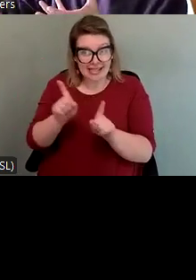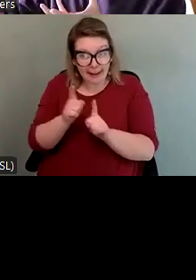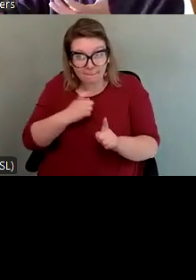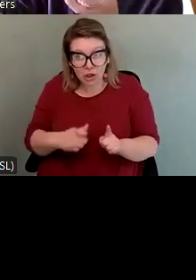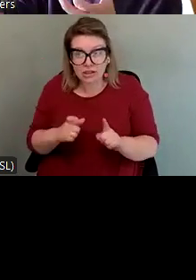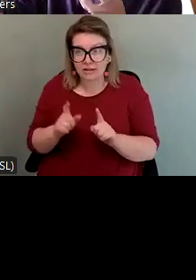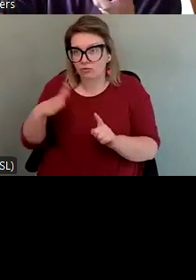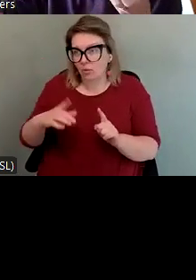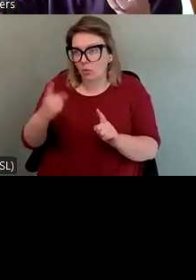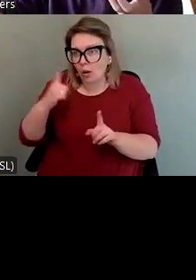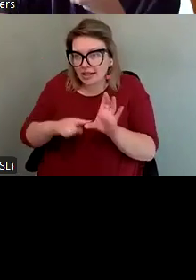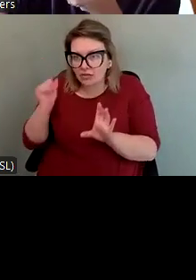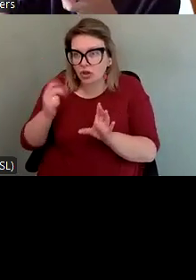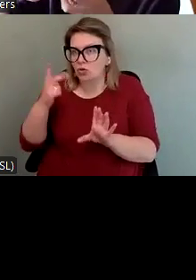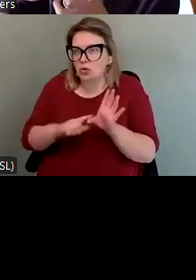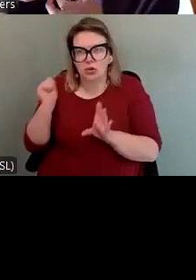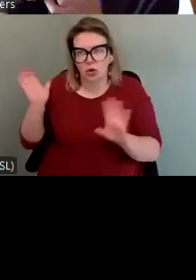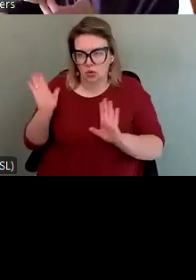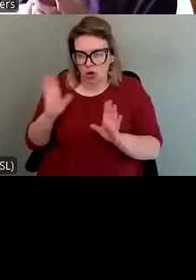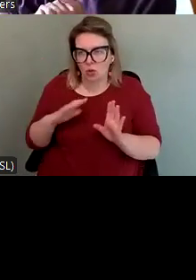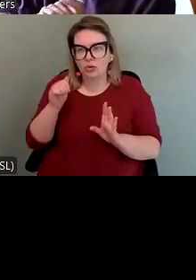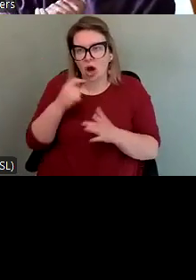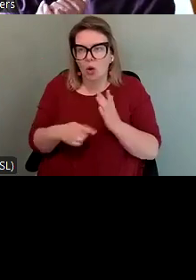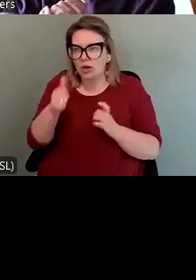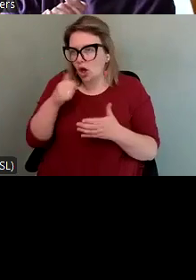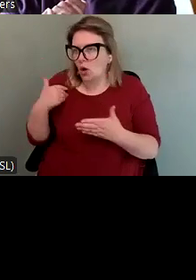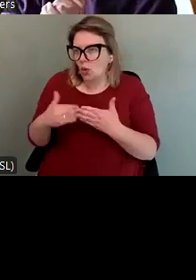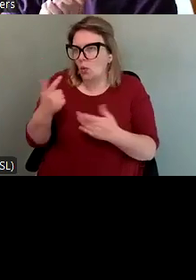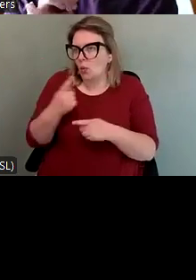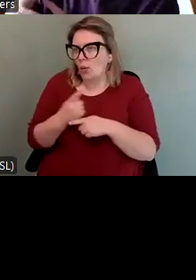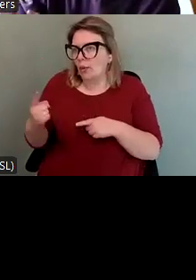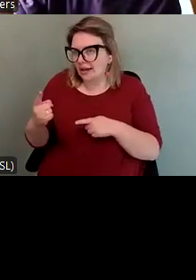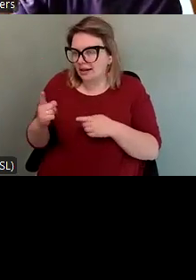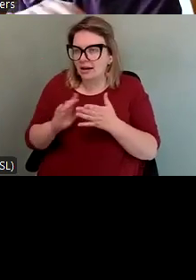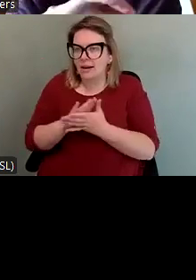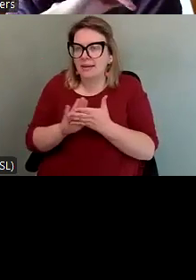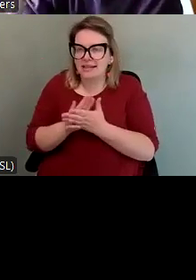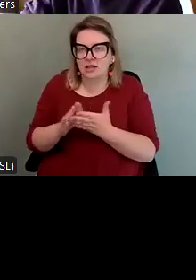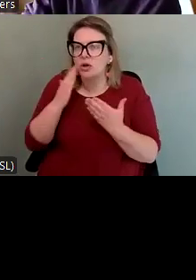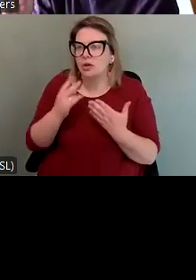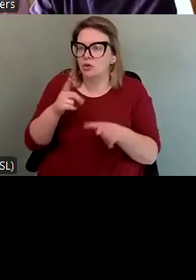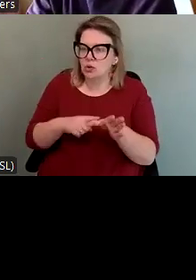and so it reduces the effectiveness of those ads as well. We've got seven-day windows across a lot of platforms,